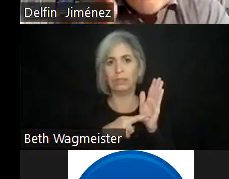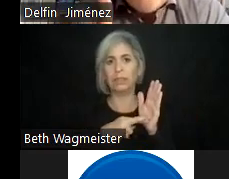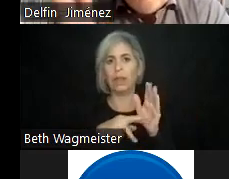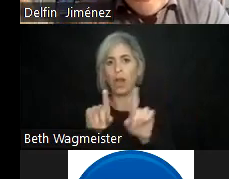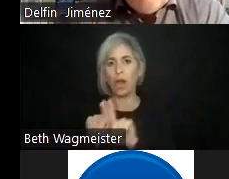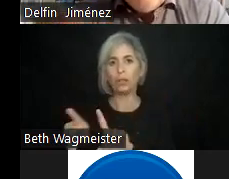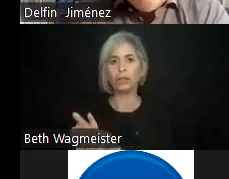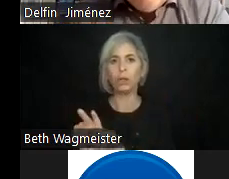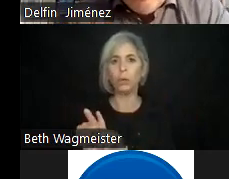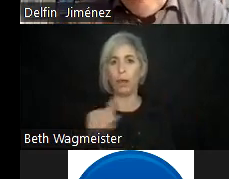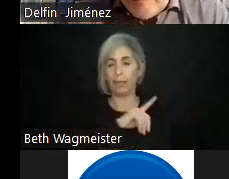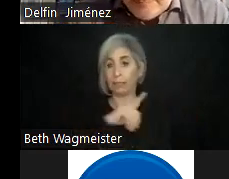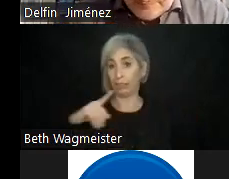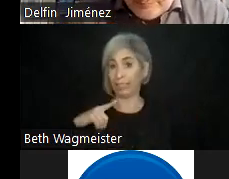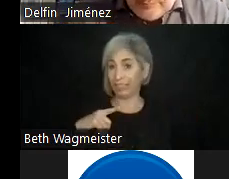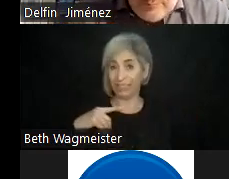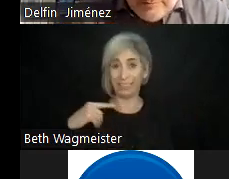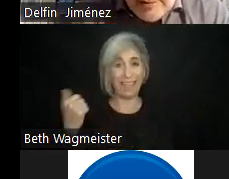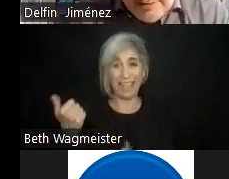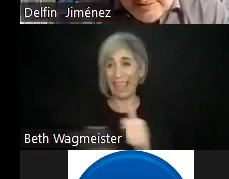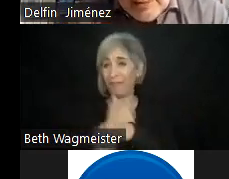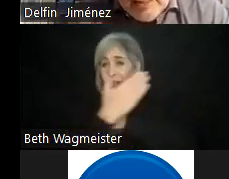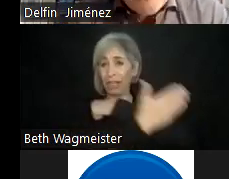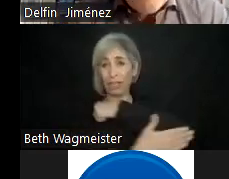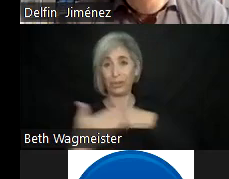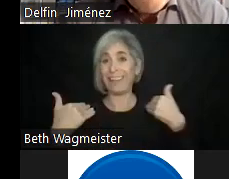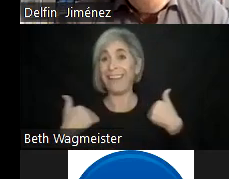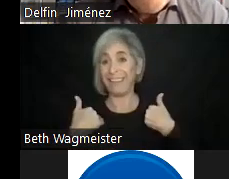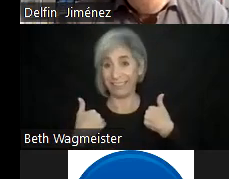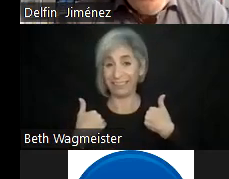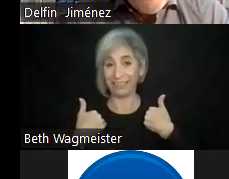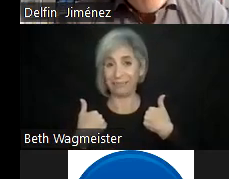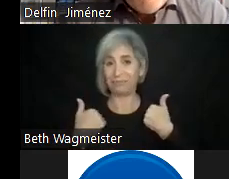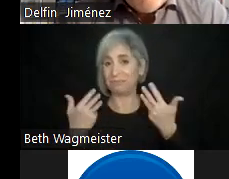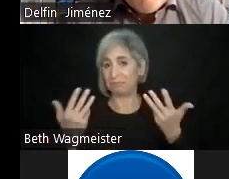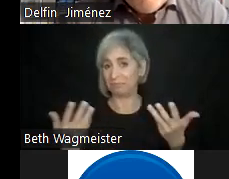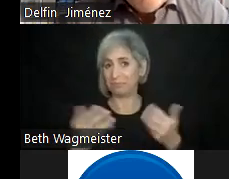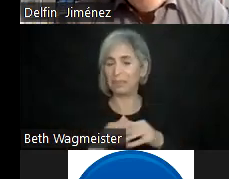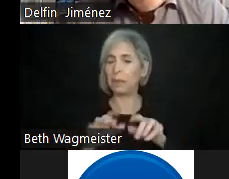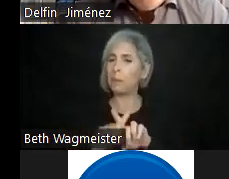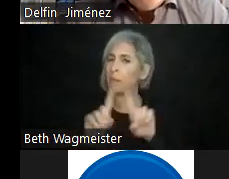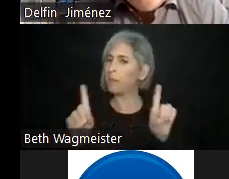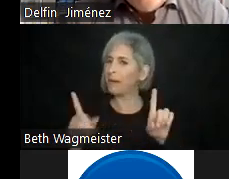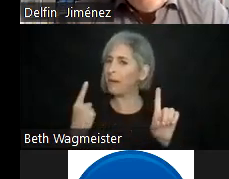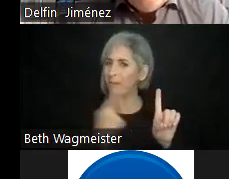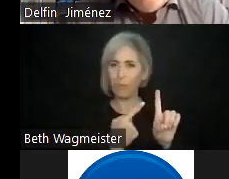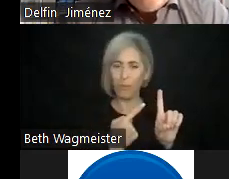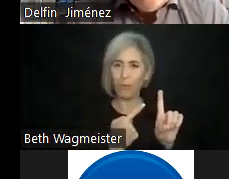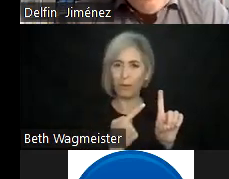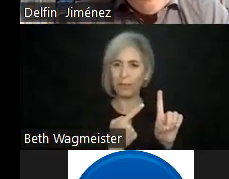country has their regulations. But that regulations are